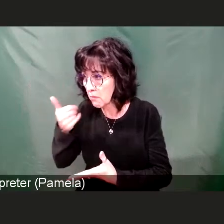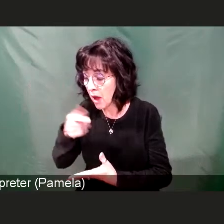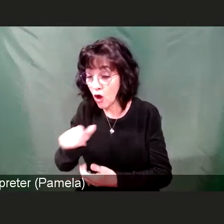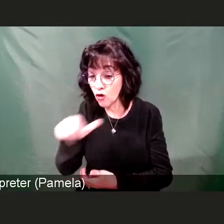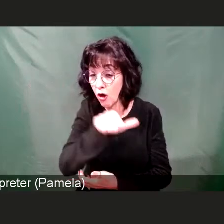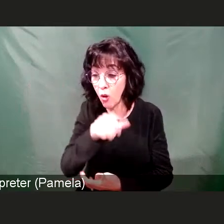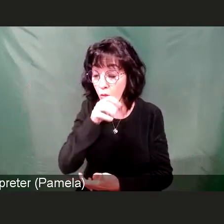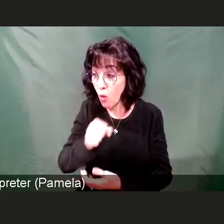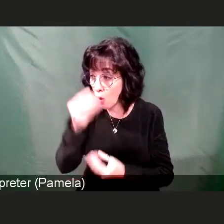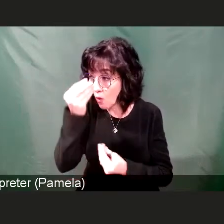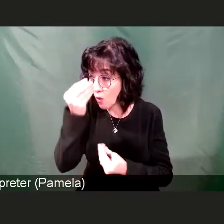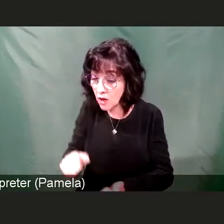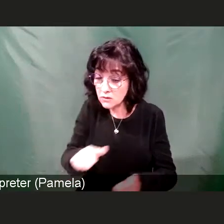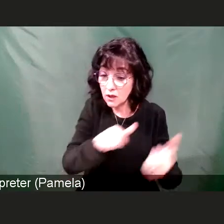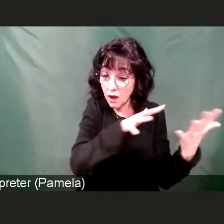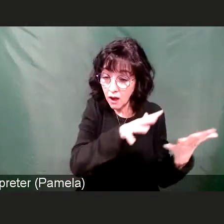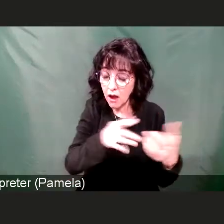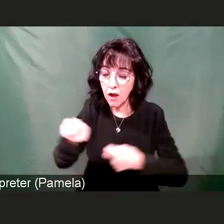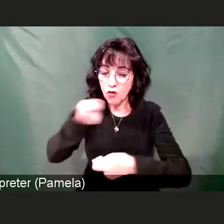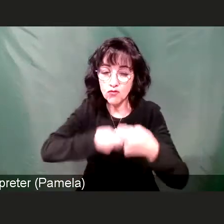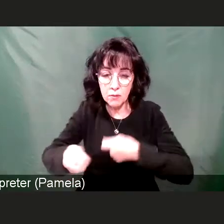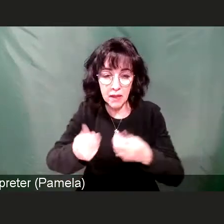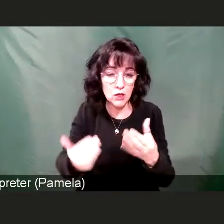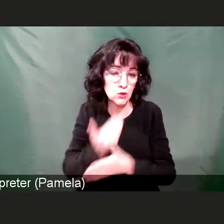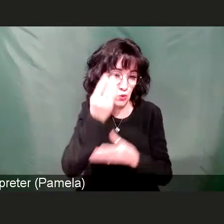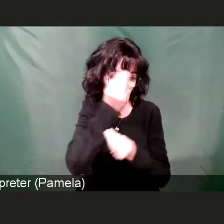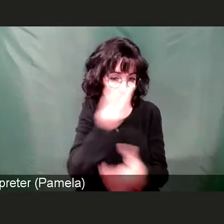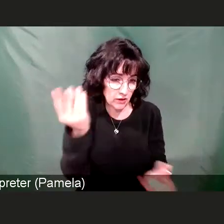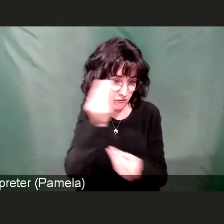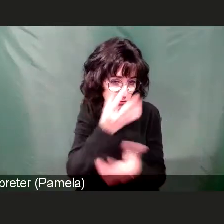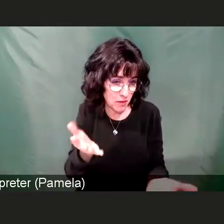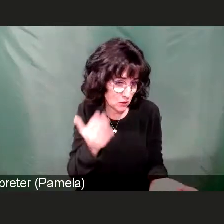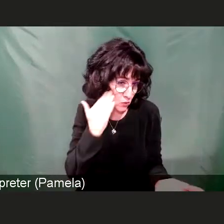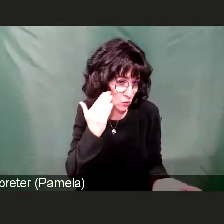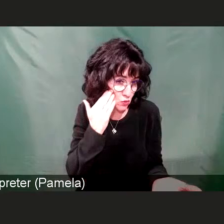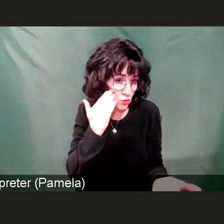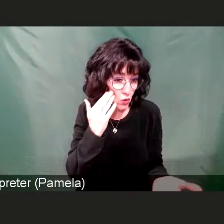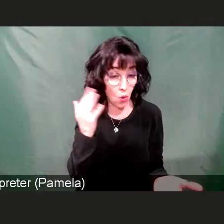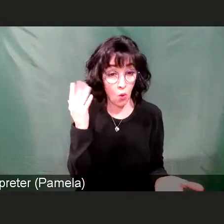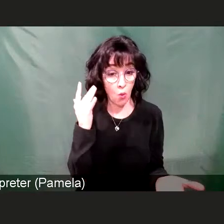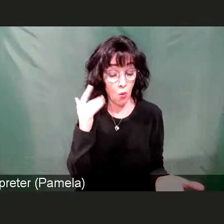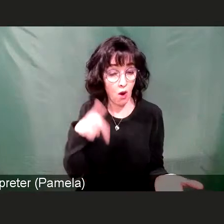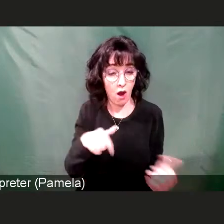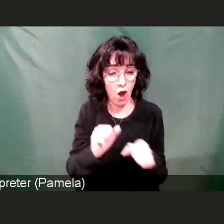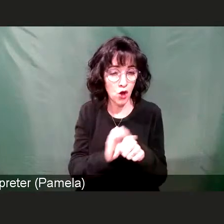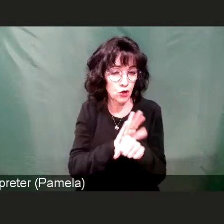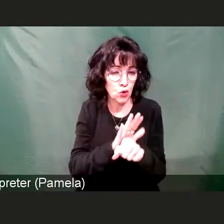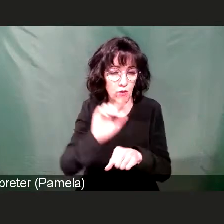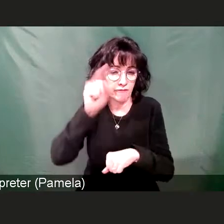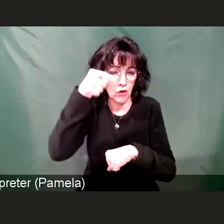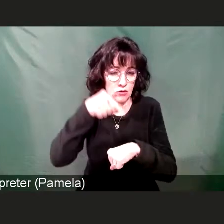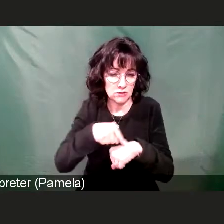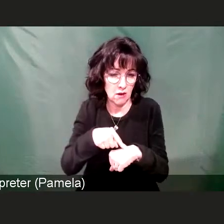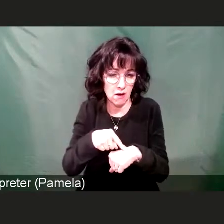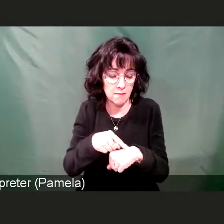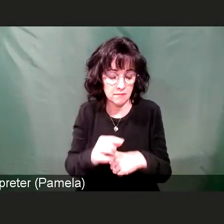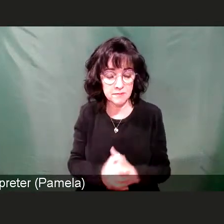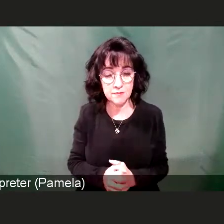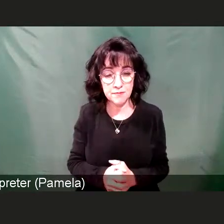that it's important to realize what these vaccines do. So the Moderna and the Pfizer vaccines are effective